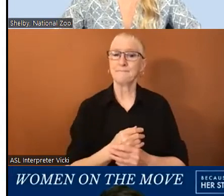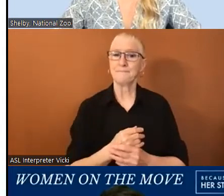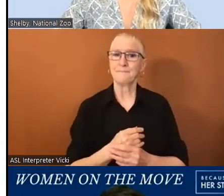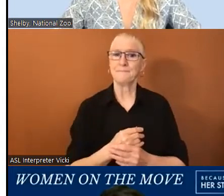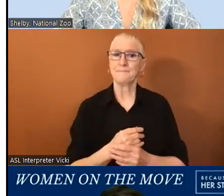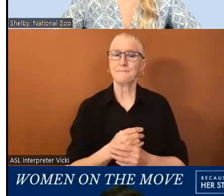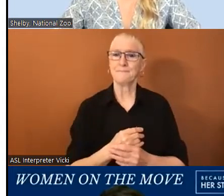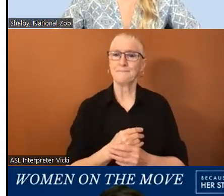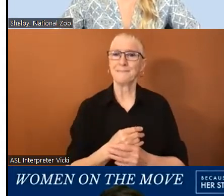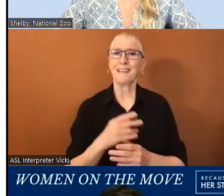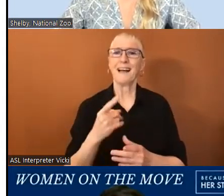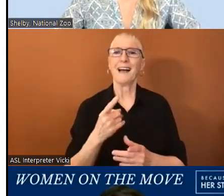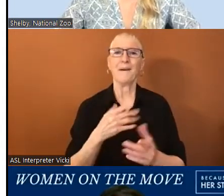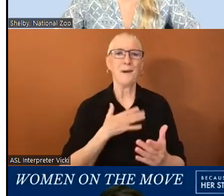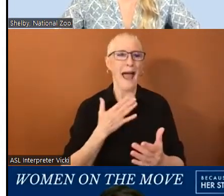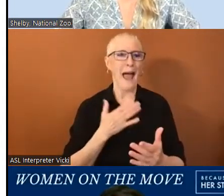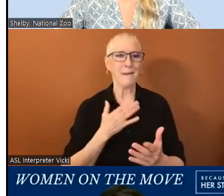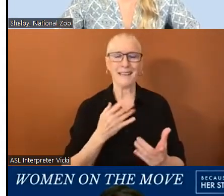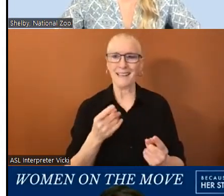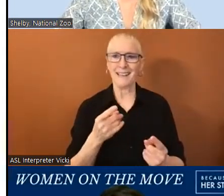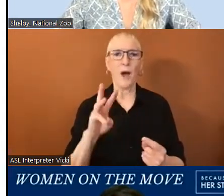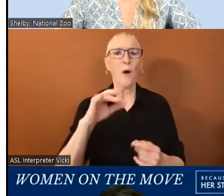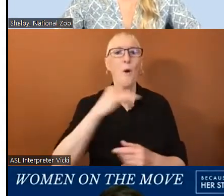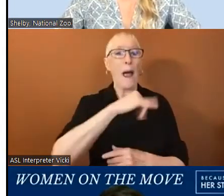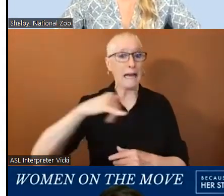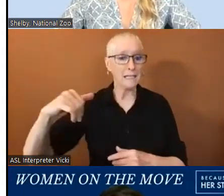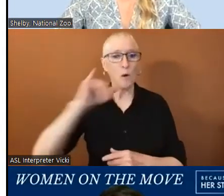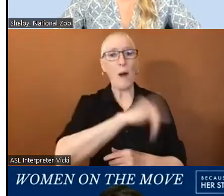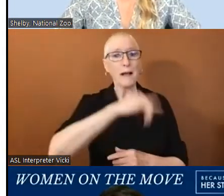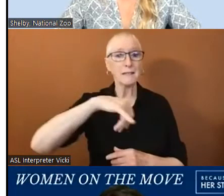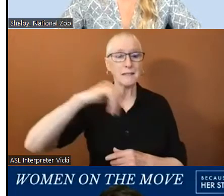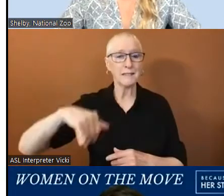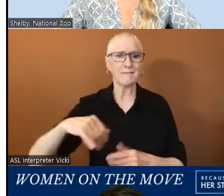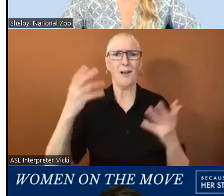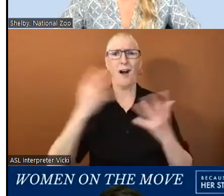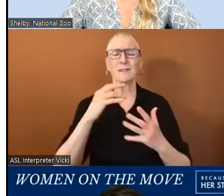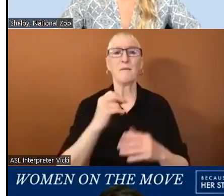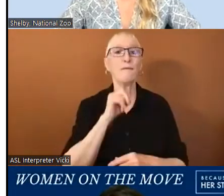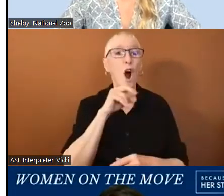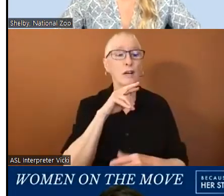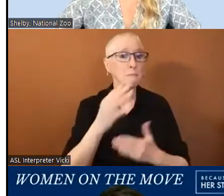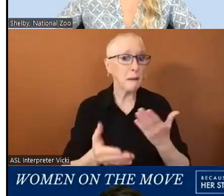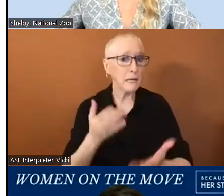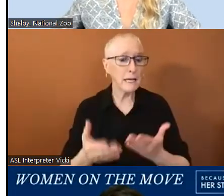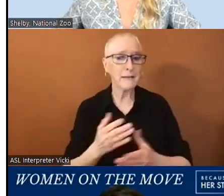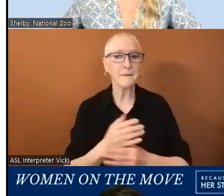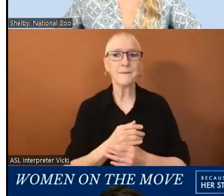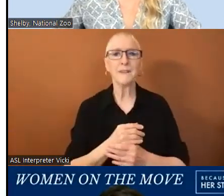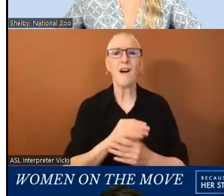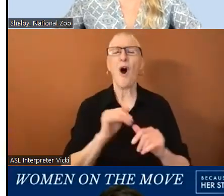I'm so happy everybody's... whales. That's awesome. Frogs maybe. These are all great guesses